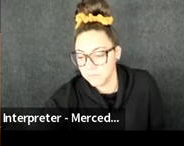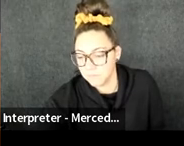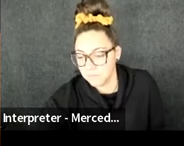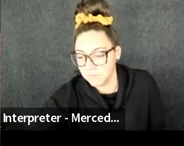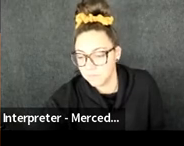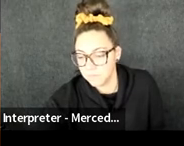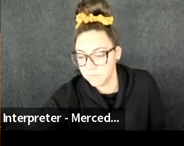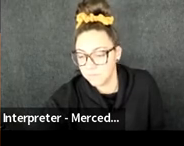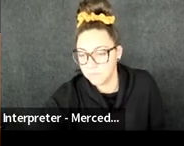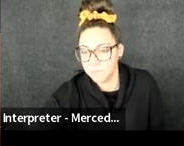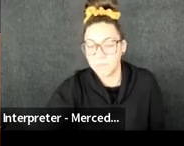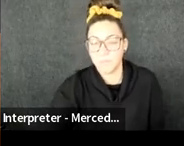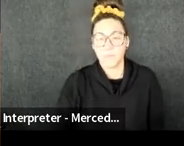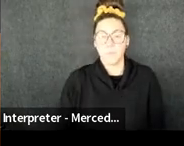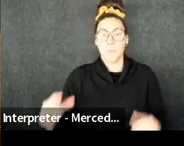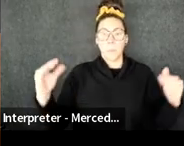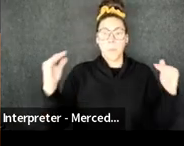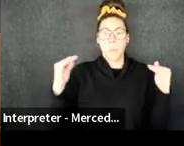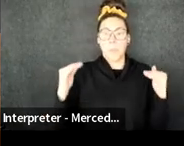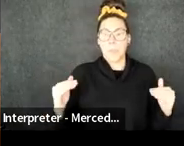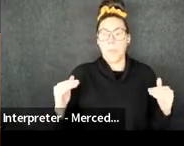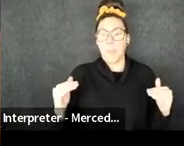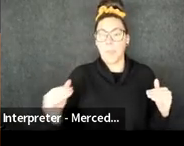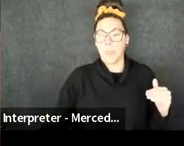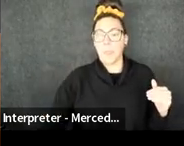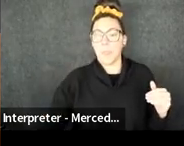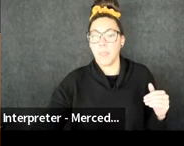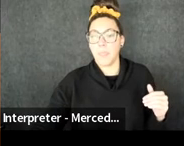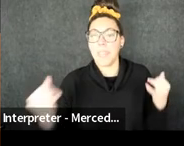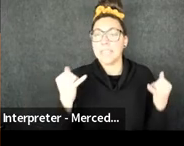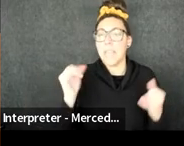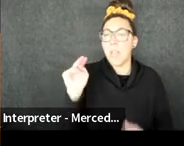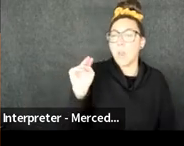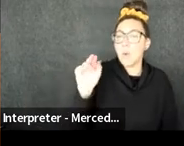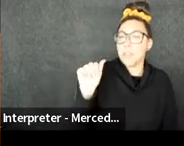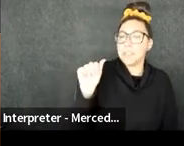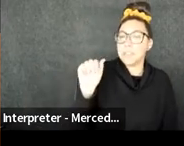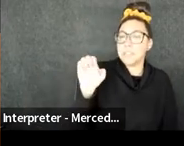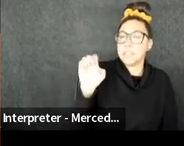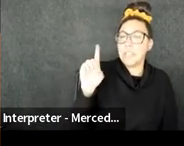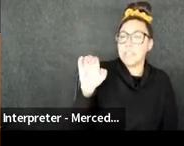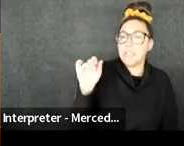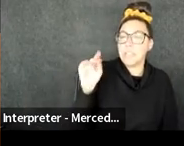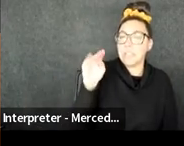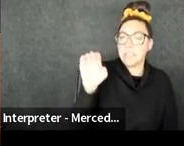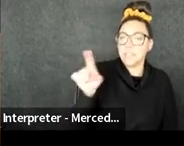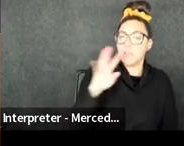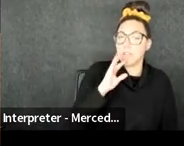so my higher end journey began almost ten years ago. I first attended a private university